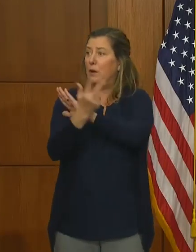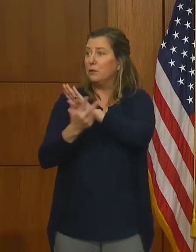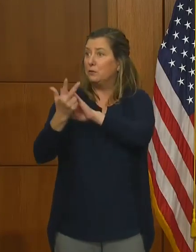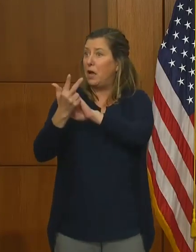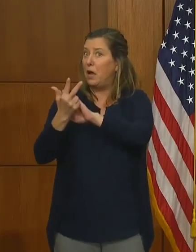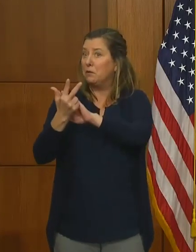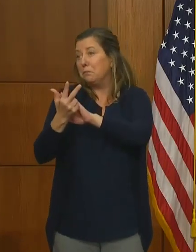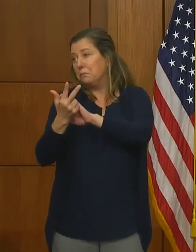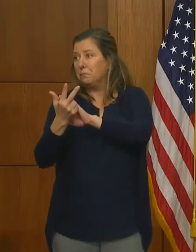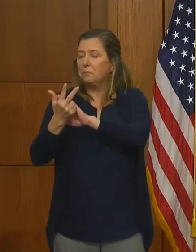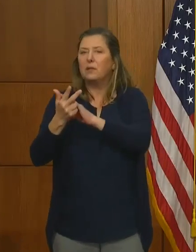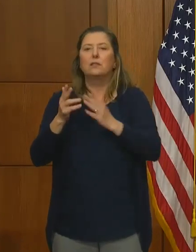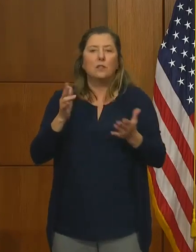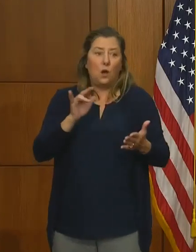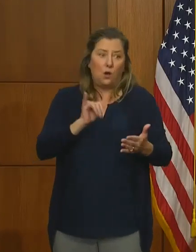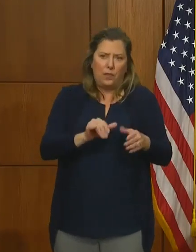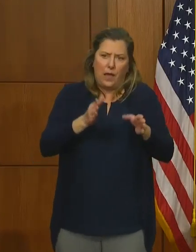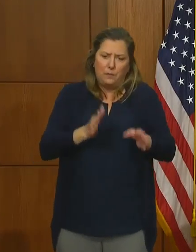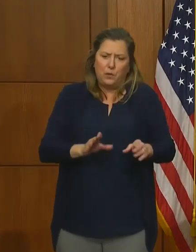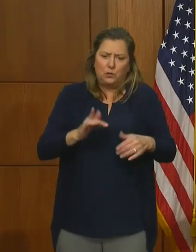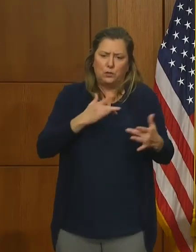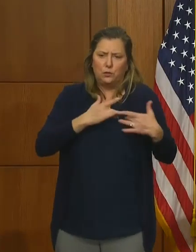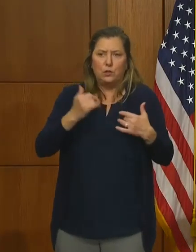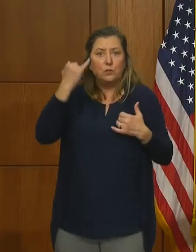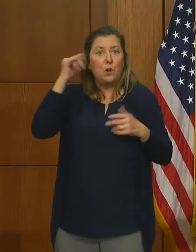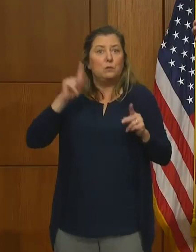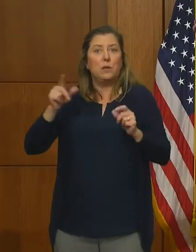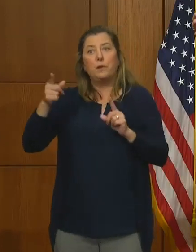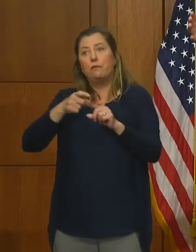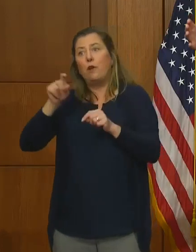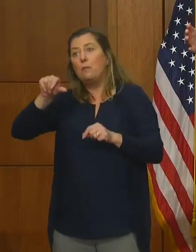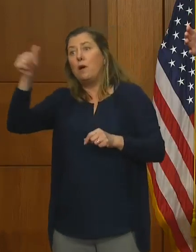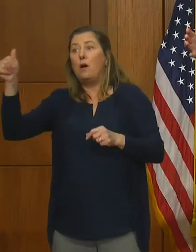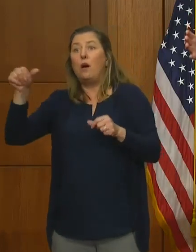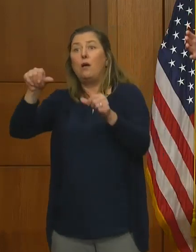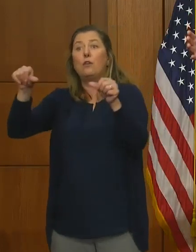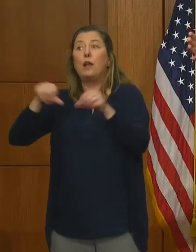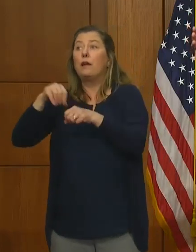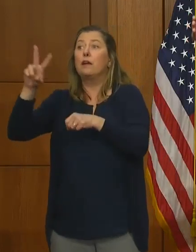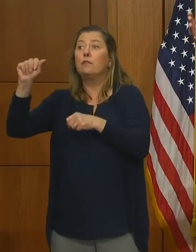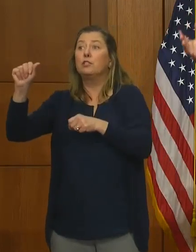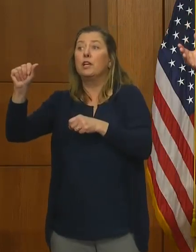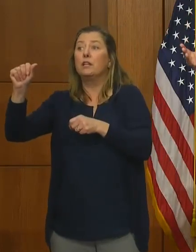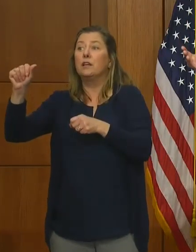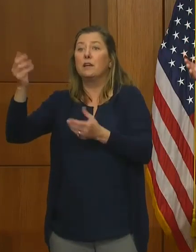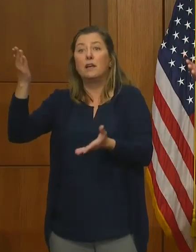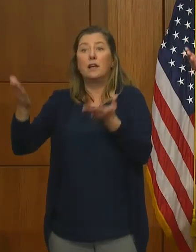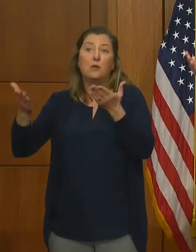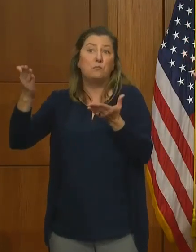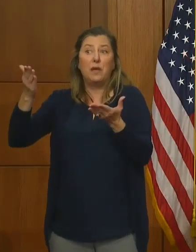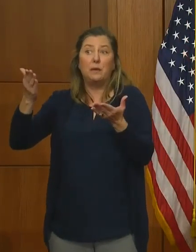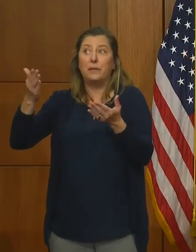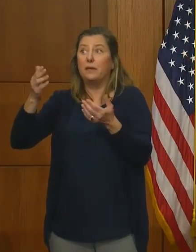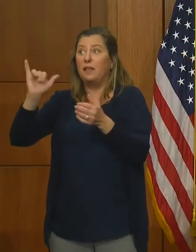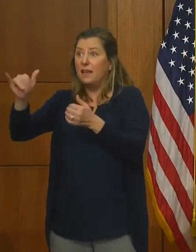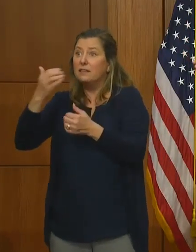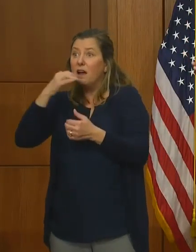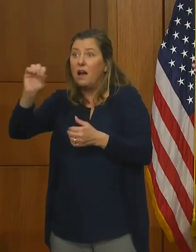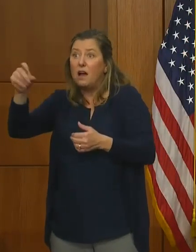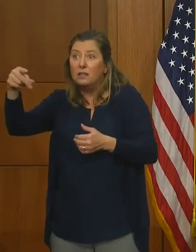OPEN VIRGINIA- ALL OTHER STATES